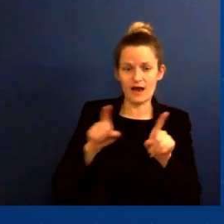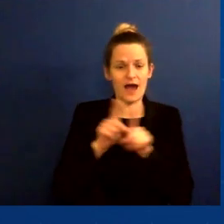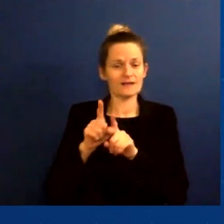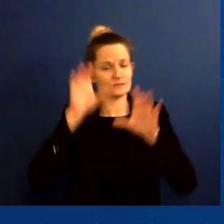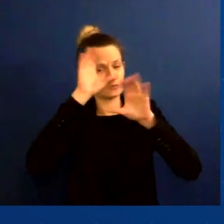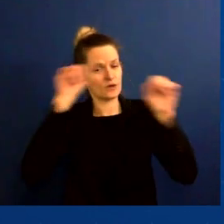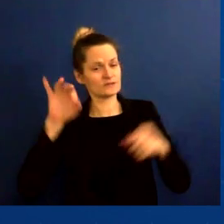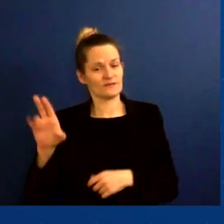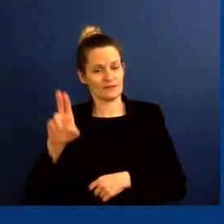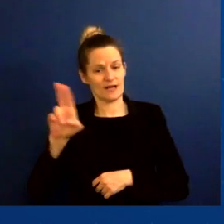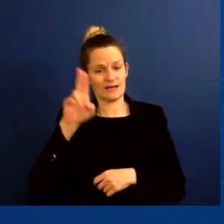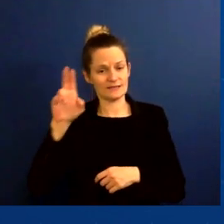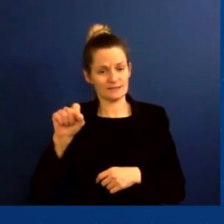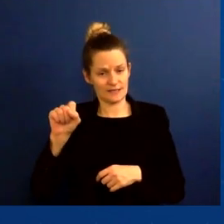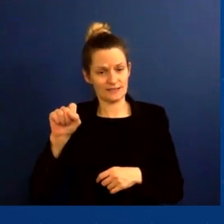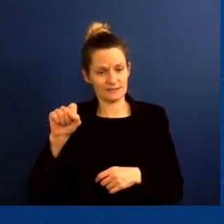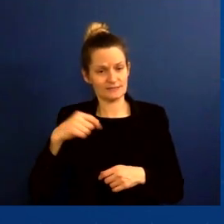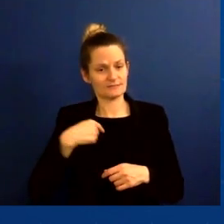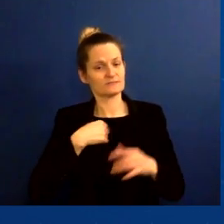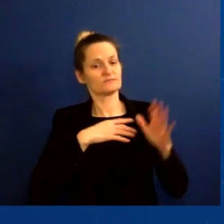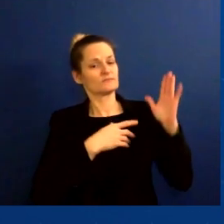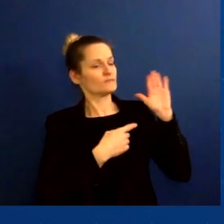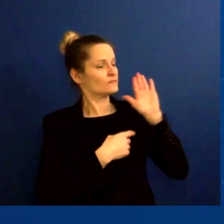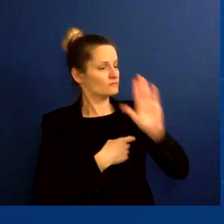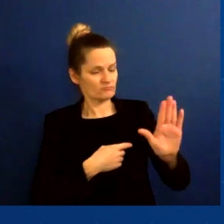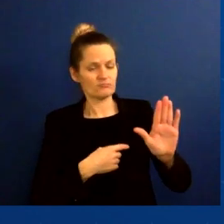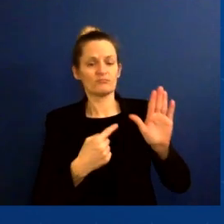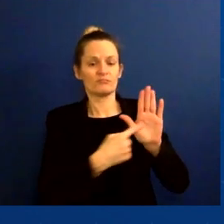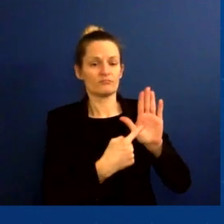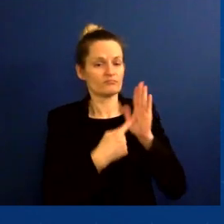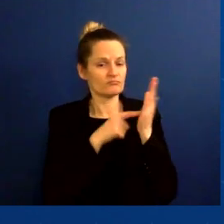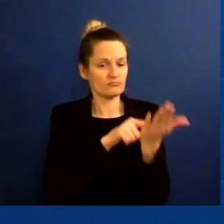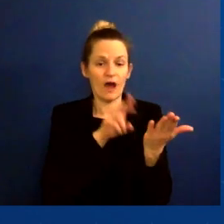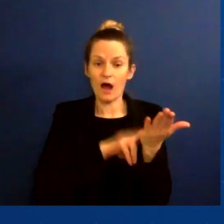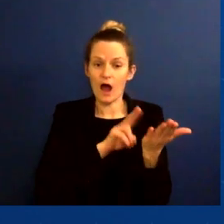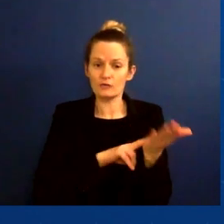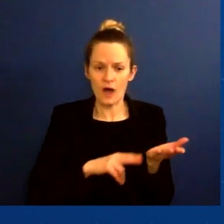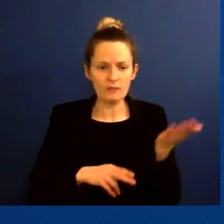And I'm now making it the case -- and it's working; it's one of the reasons those jobs were up --